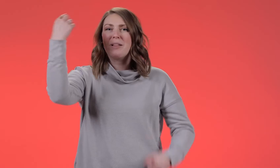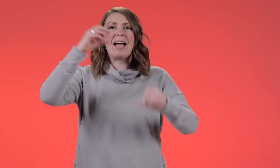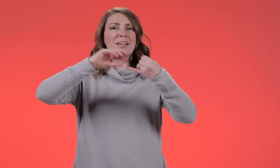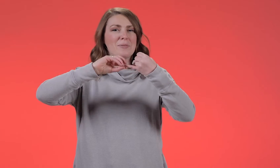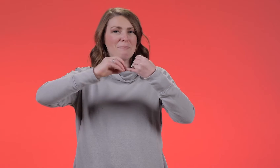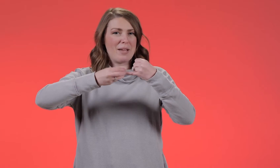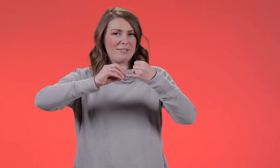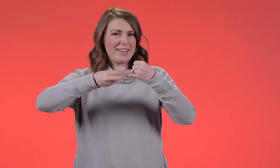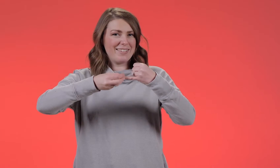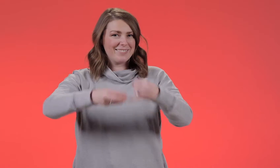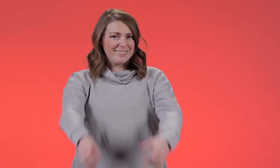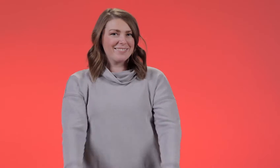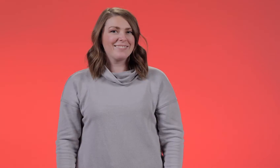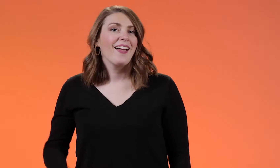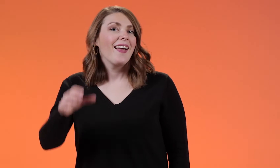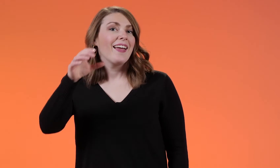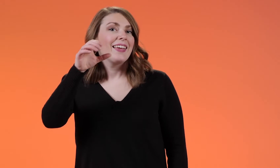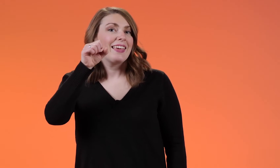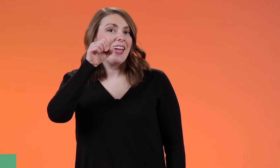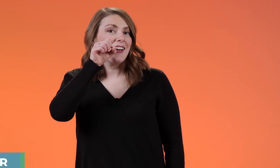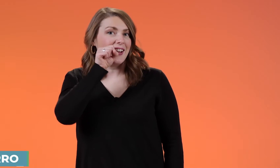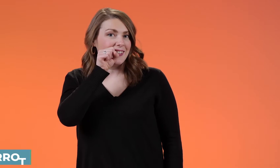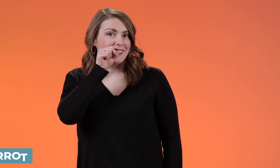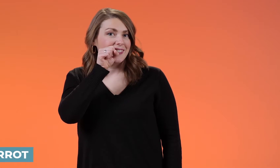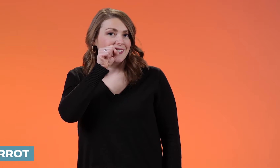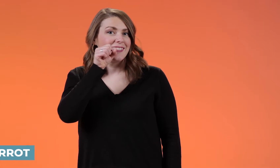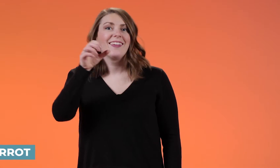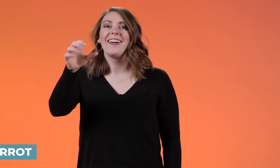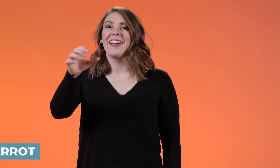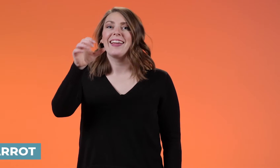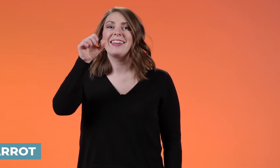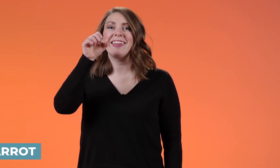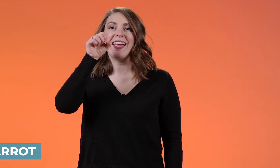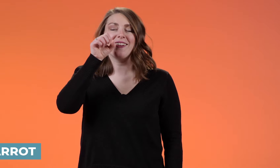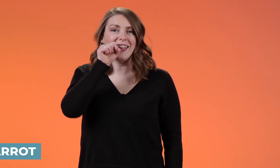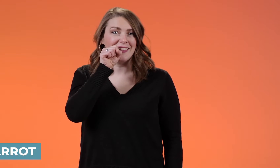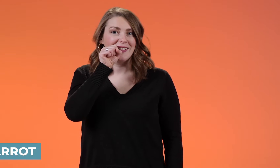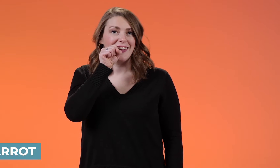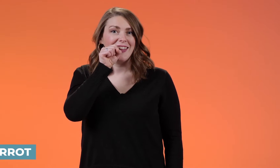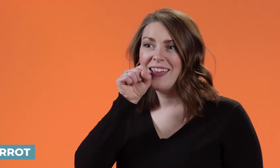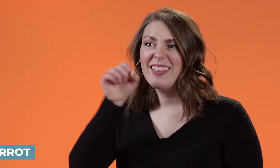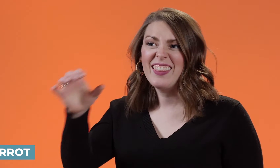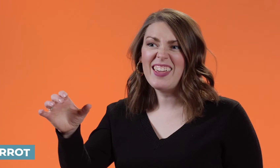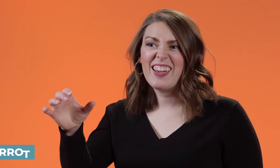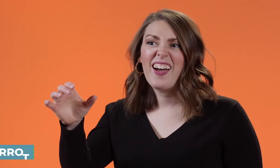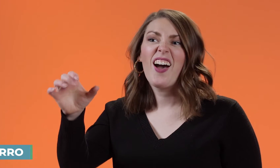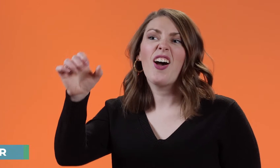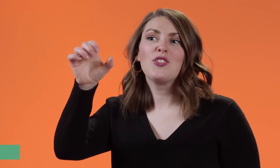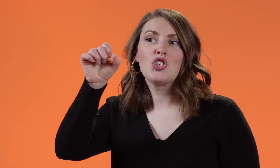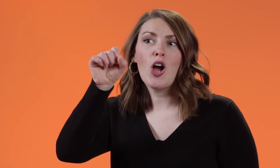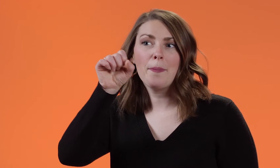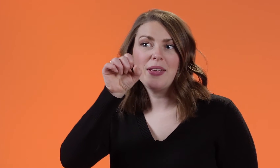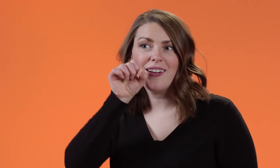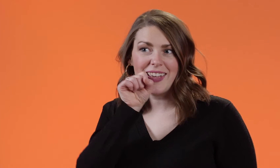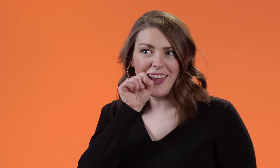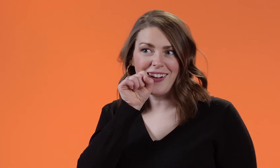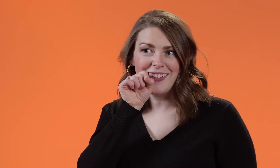BLACKBERRY CARROT CARROT Think of chomping on a carrot.